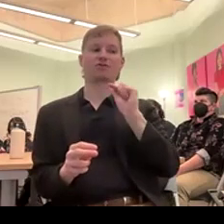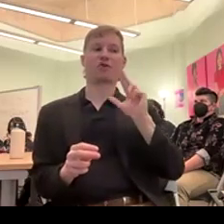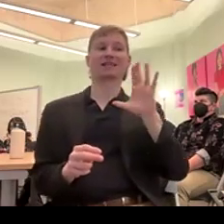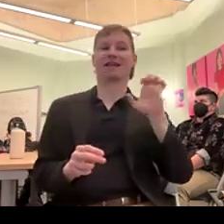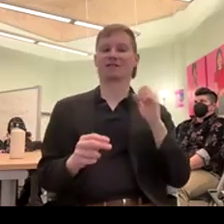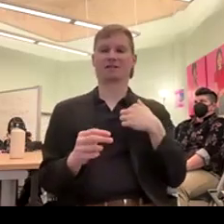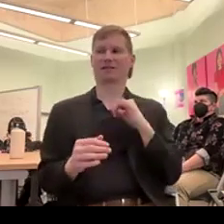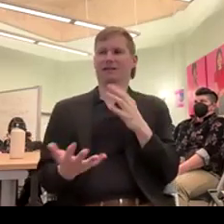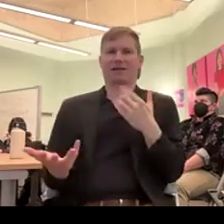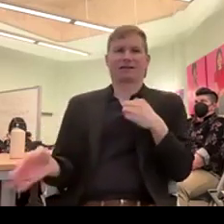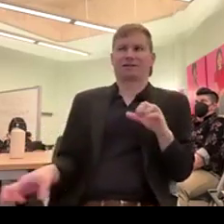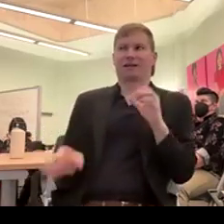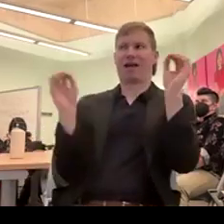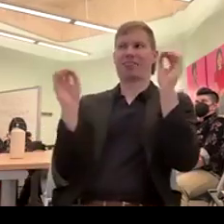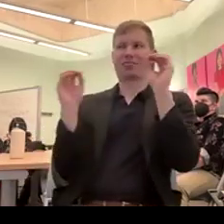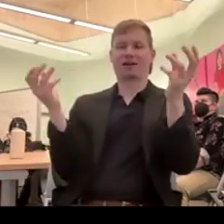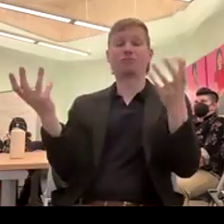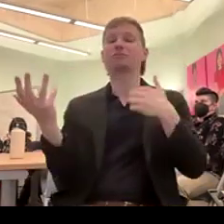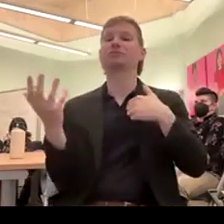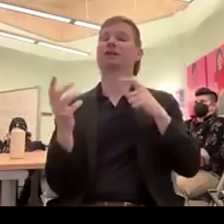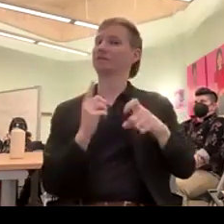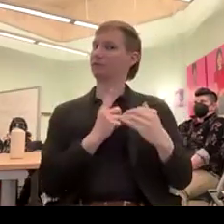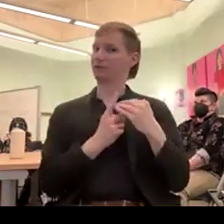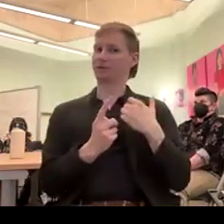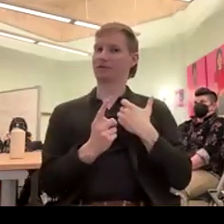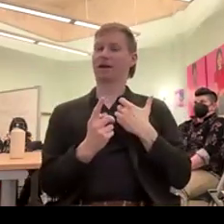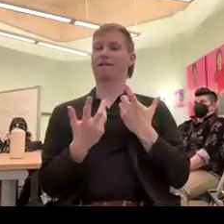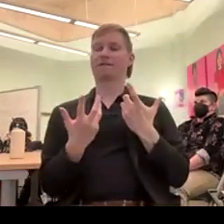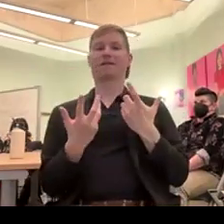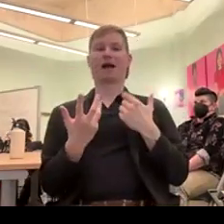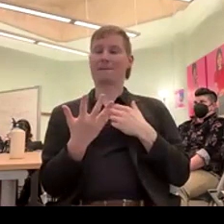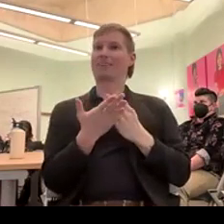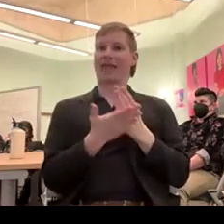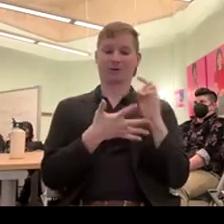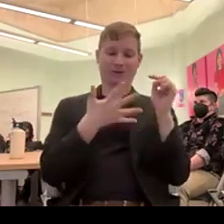passive-aggressive a lot of the times. And I'm just like, "I did nothing to you." But I remind